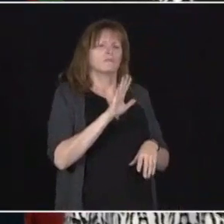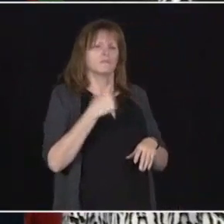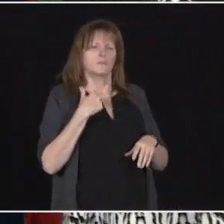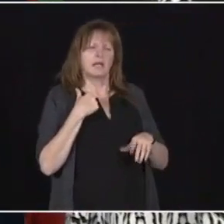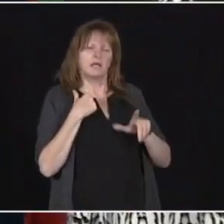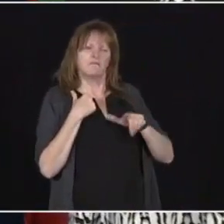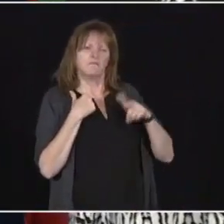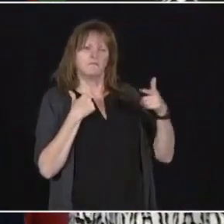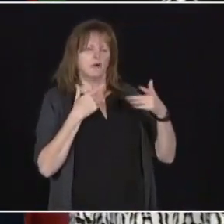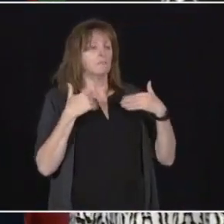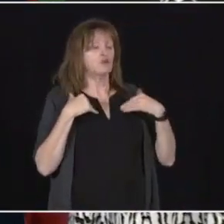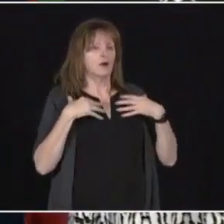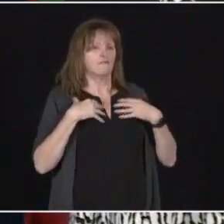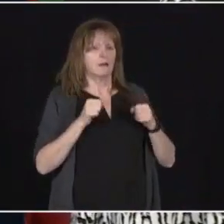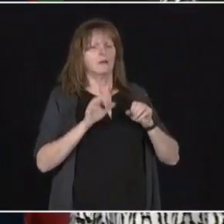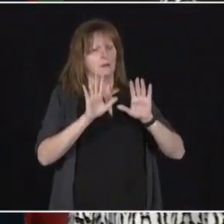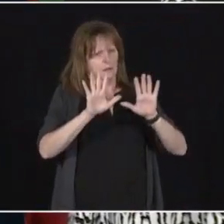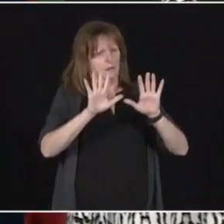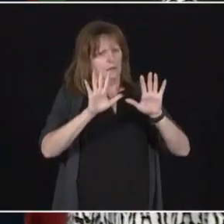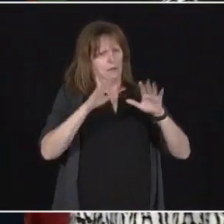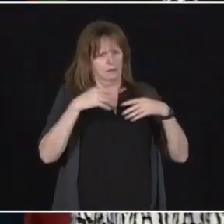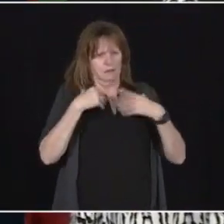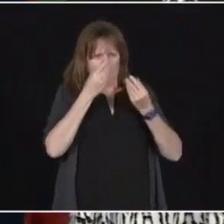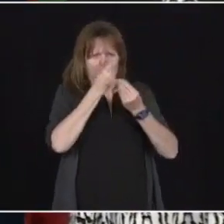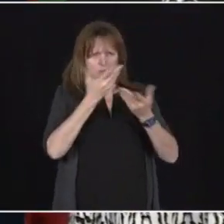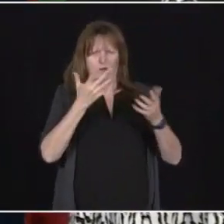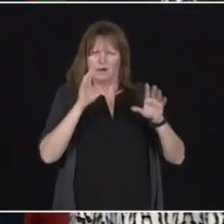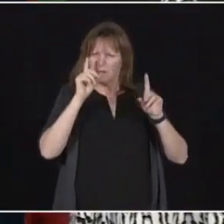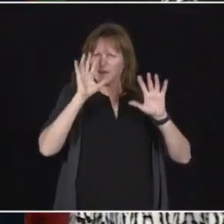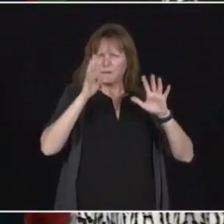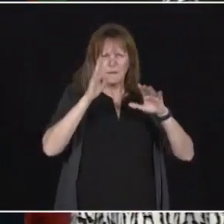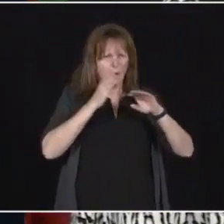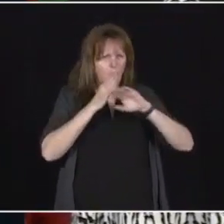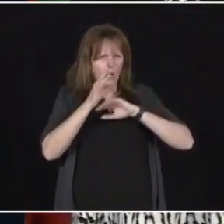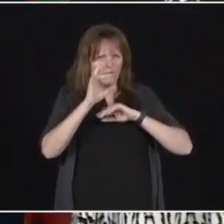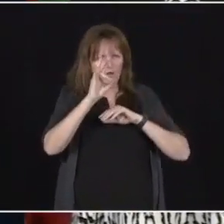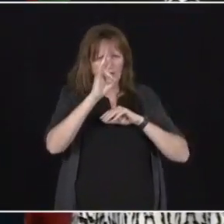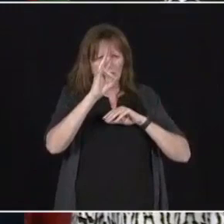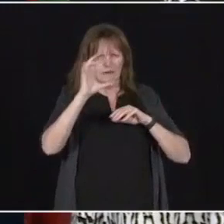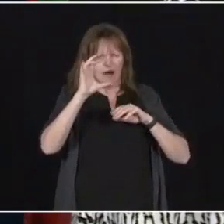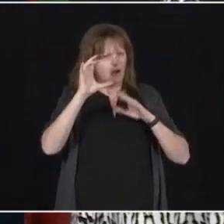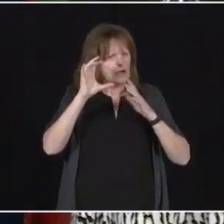I will passes over to the Minister of Health, but I believe the numbers, I just want to